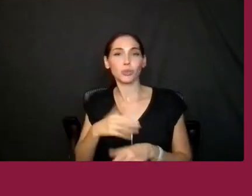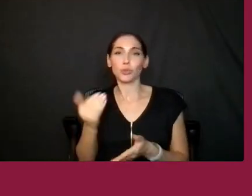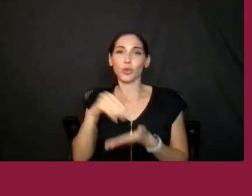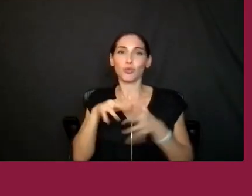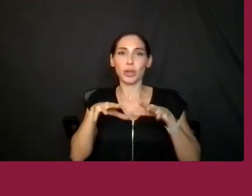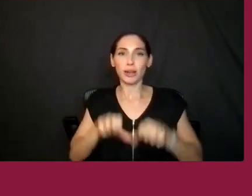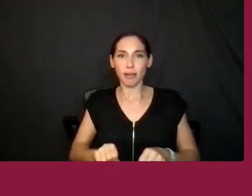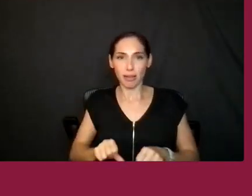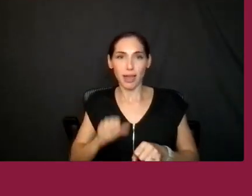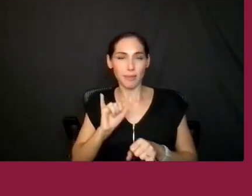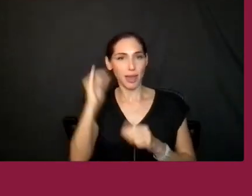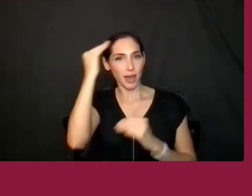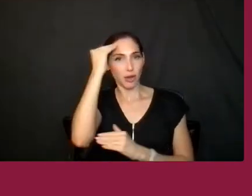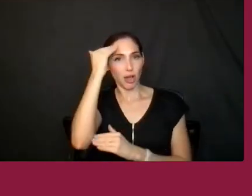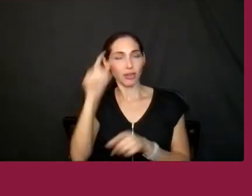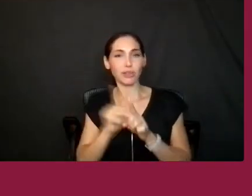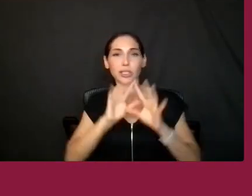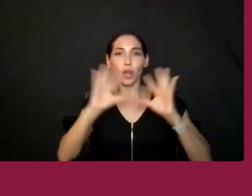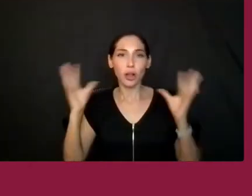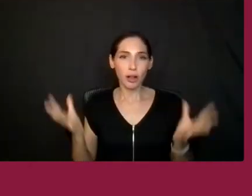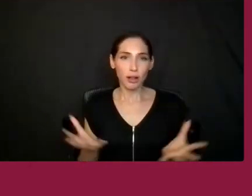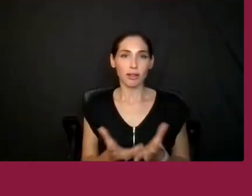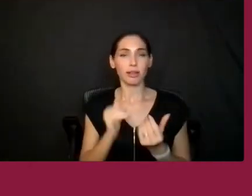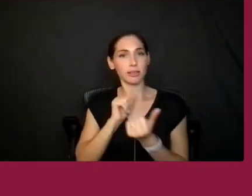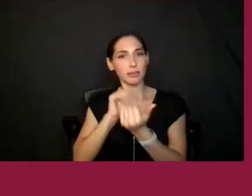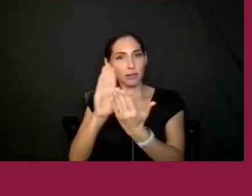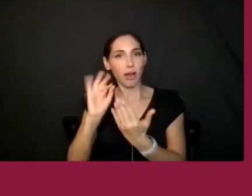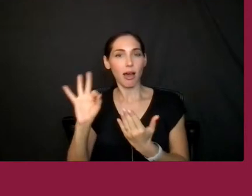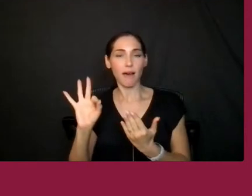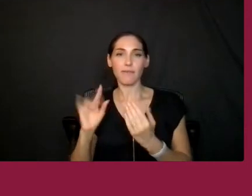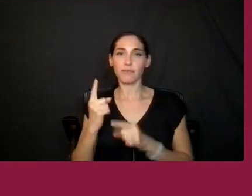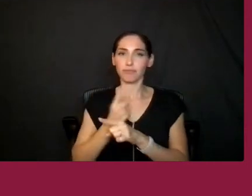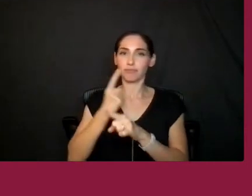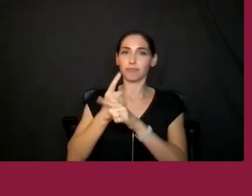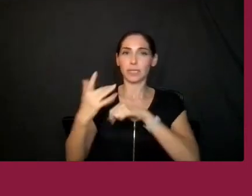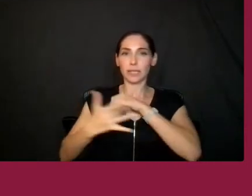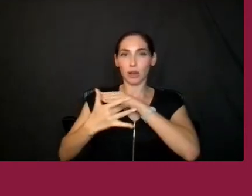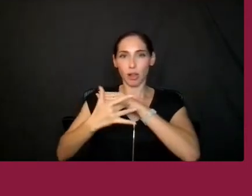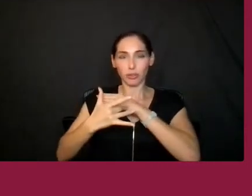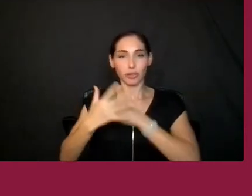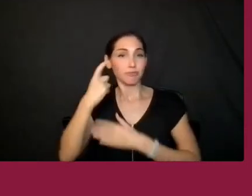form of technological development and pragmatism, recognizing that nature, uh, is